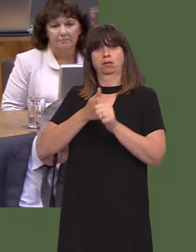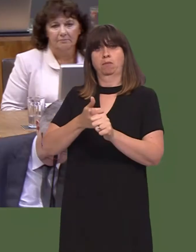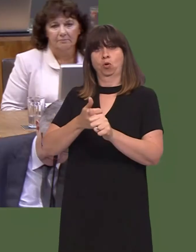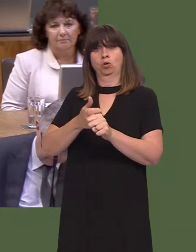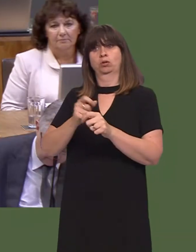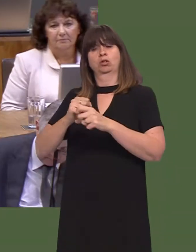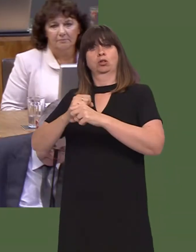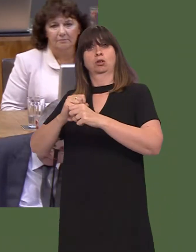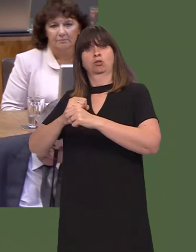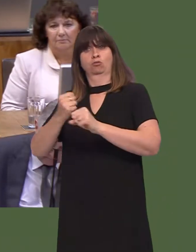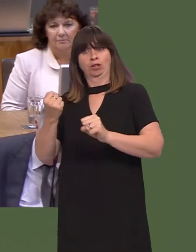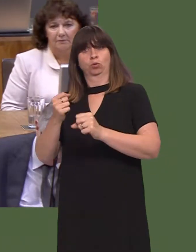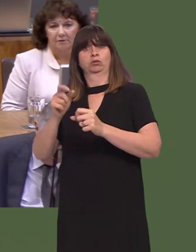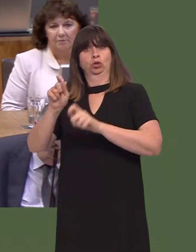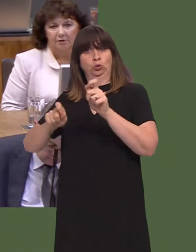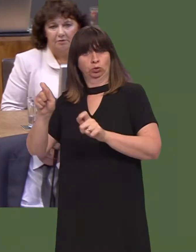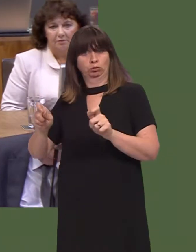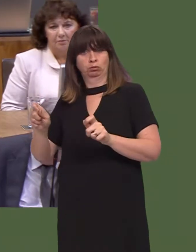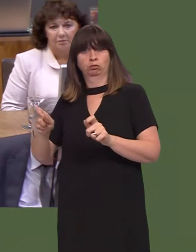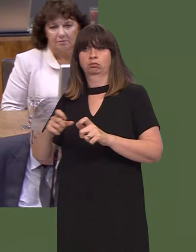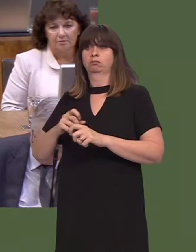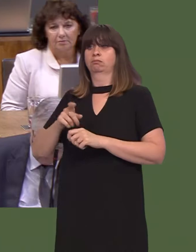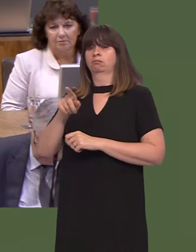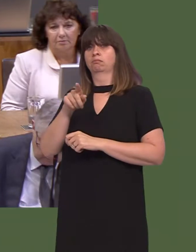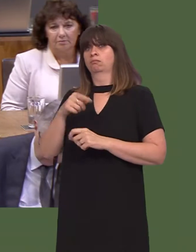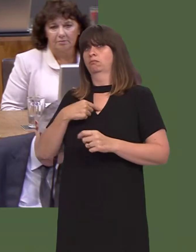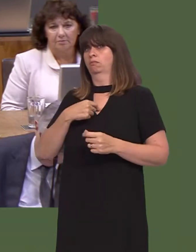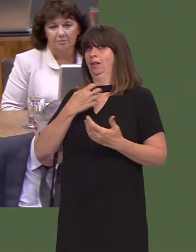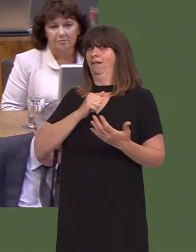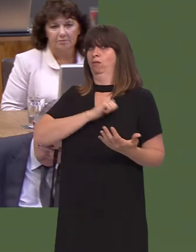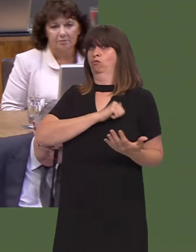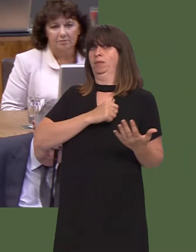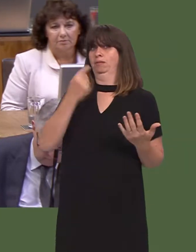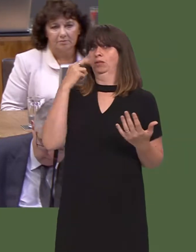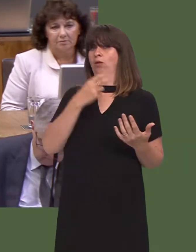students, which is hugely important. We stand by, of course, the manifesto promises that